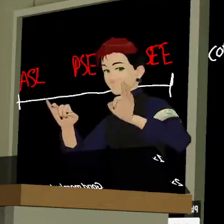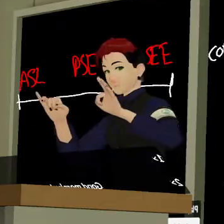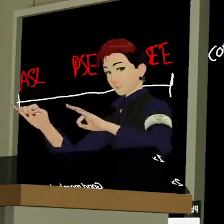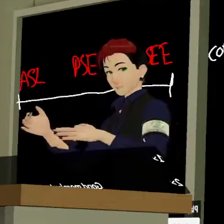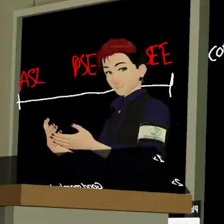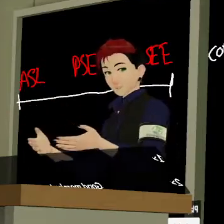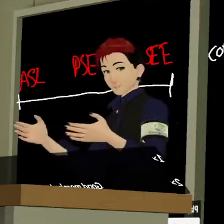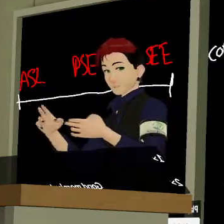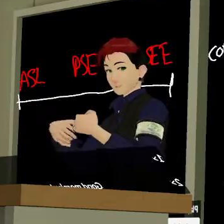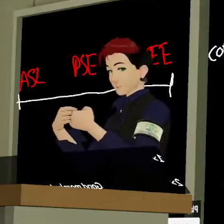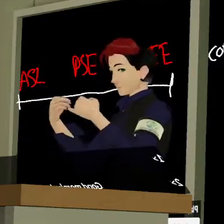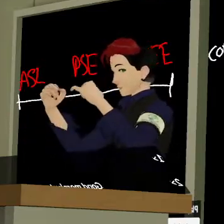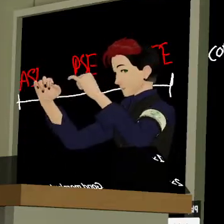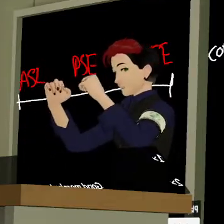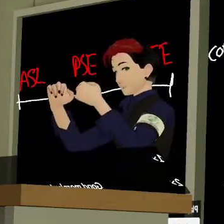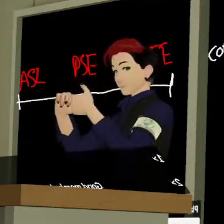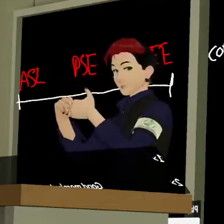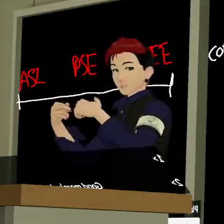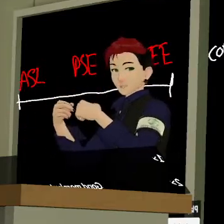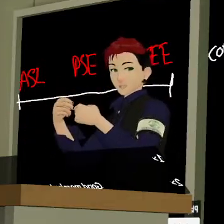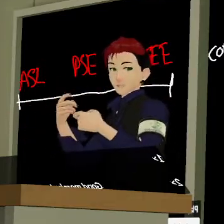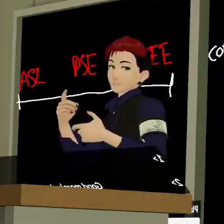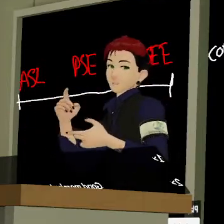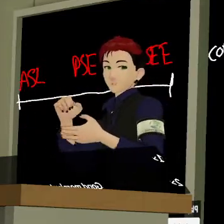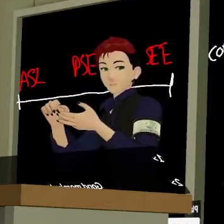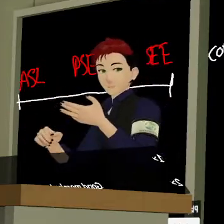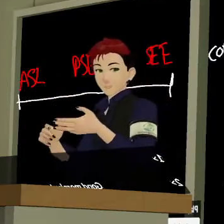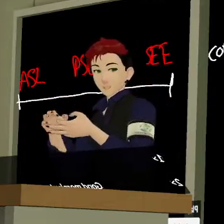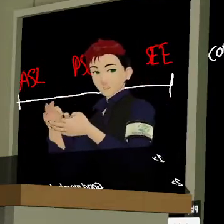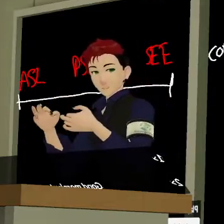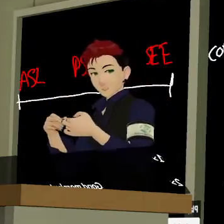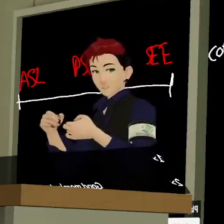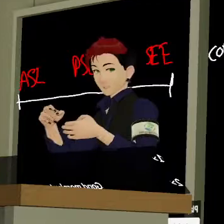have the same thing whenever they've been taught how to write a story or a